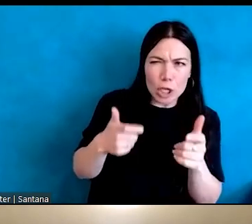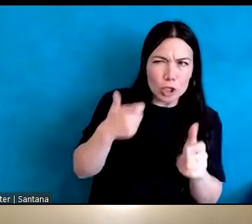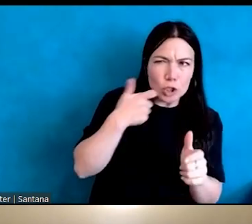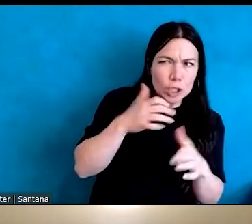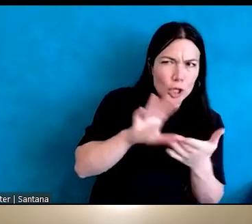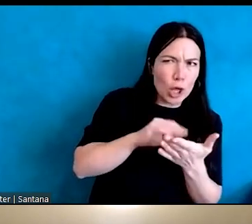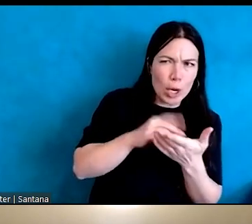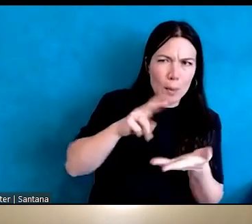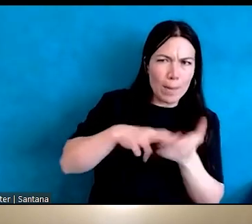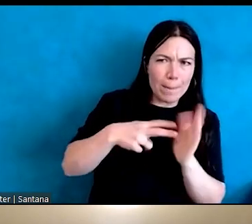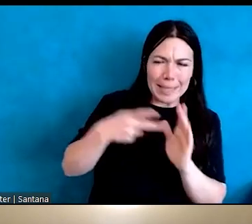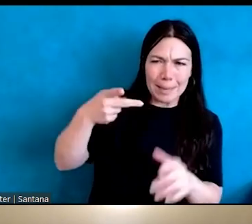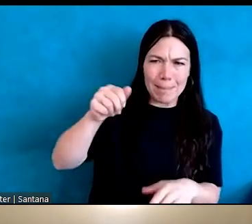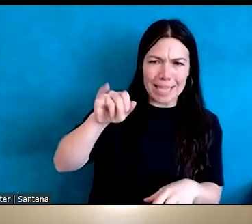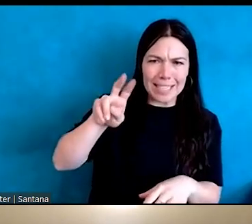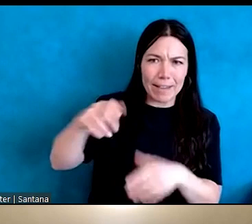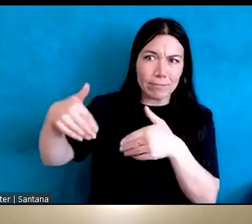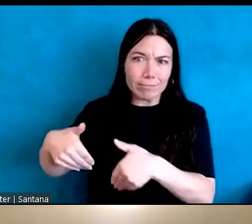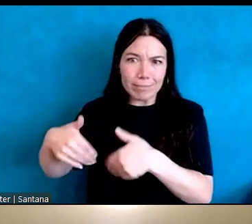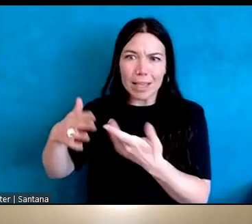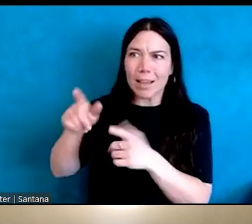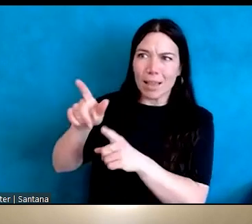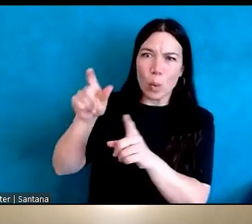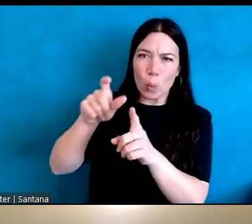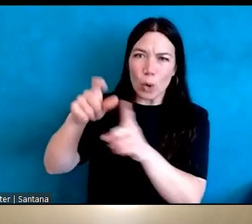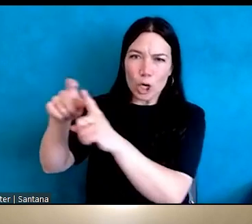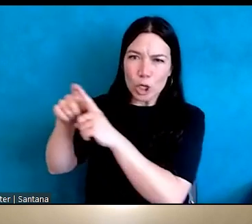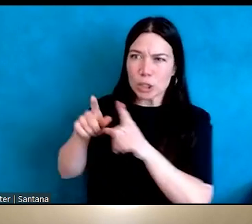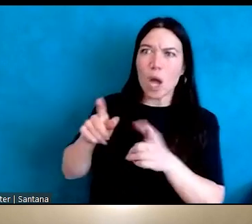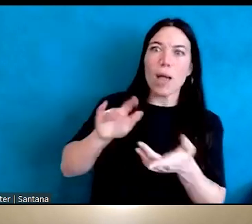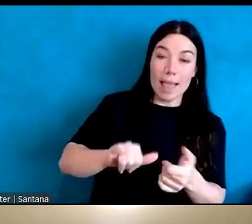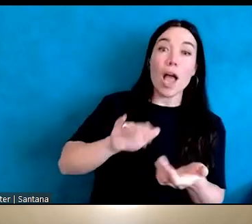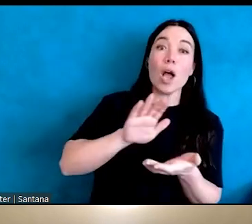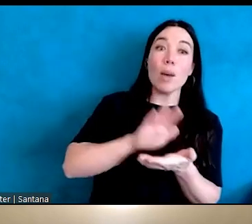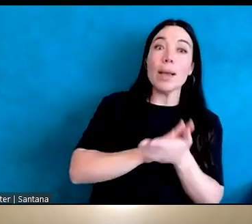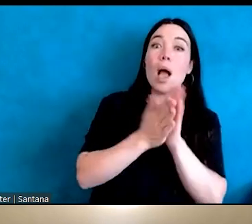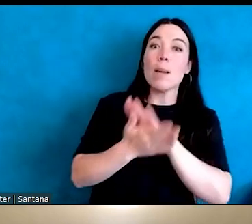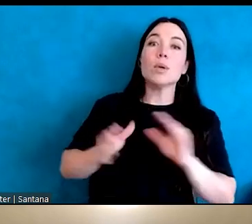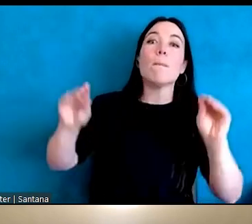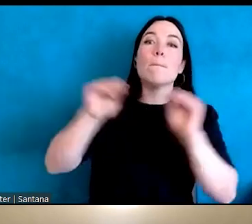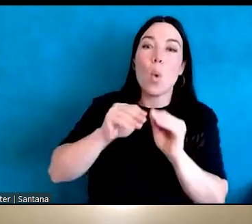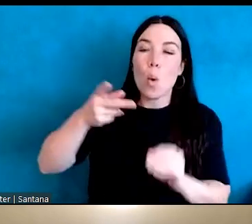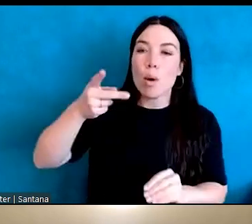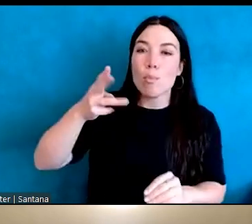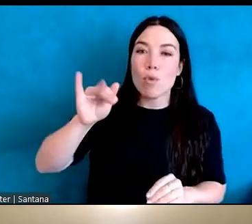more instances of the passive will create greater amounts of priming because of their originally weaker representations.